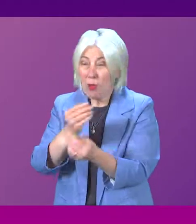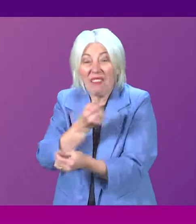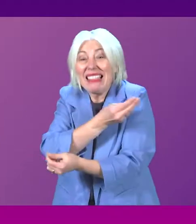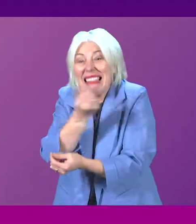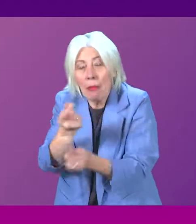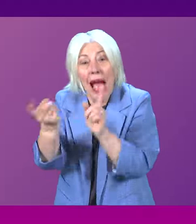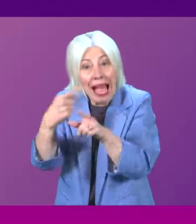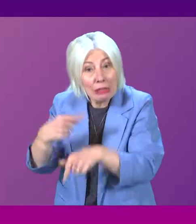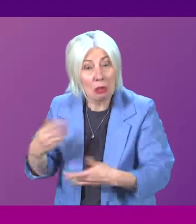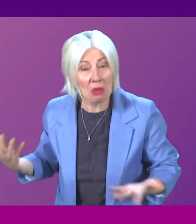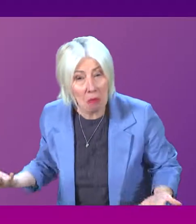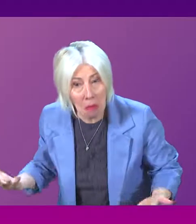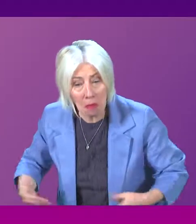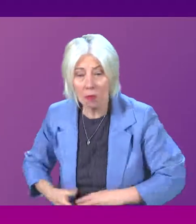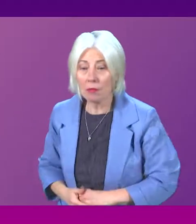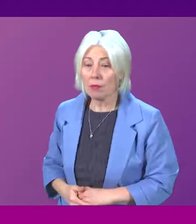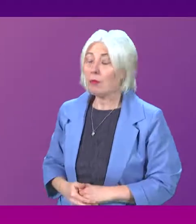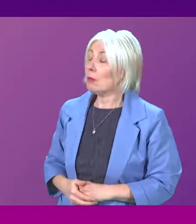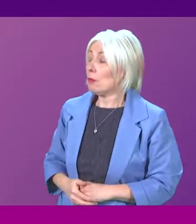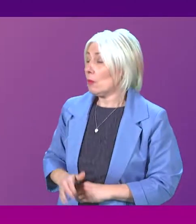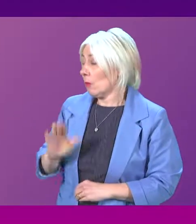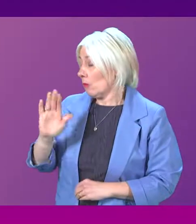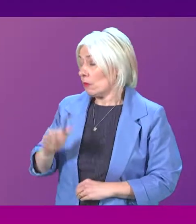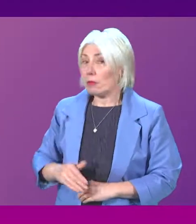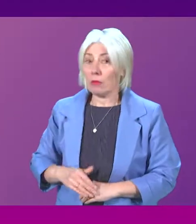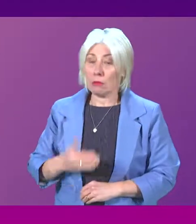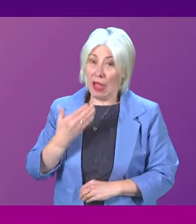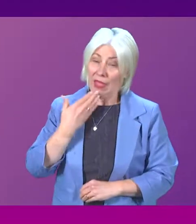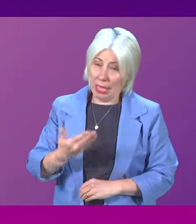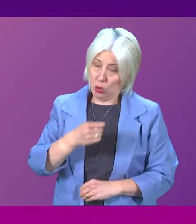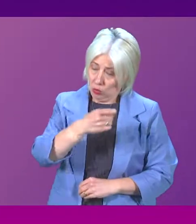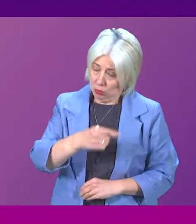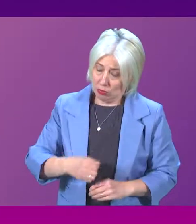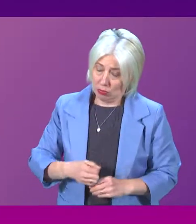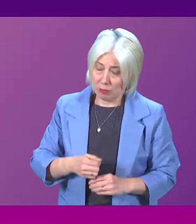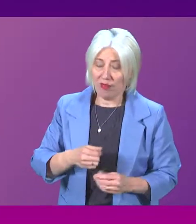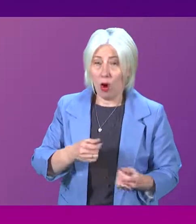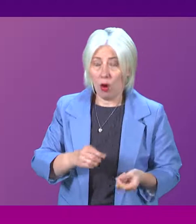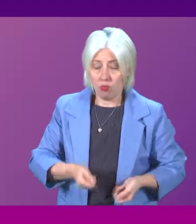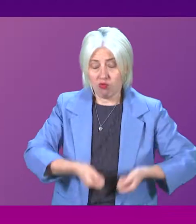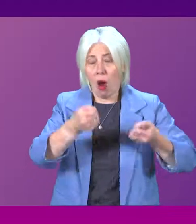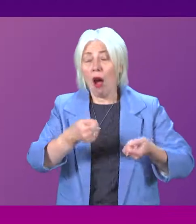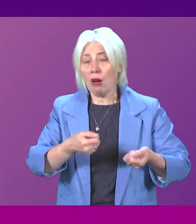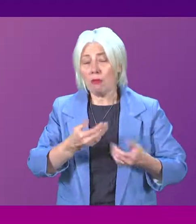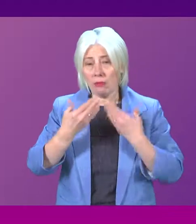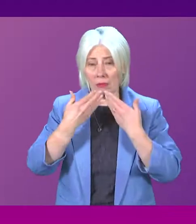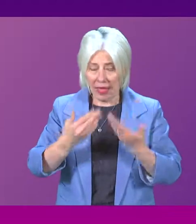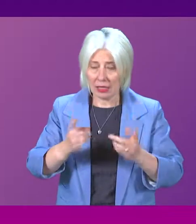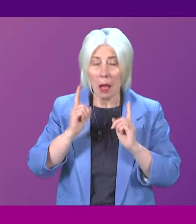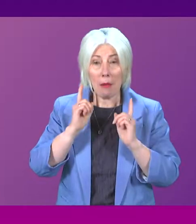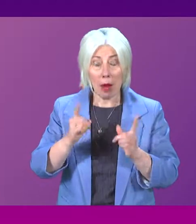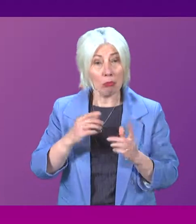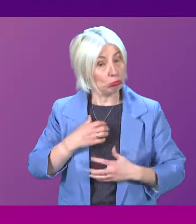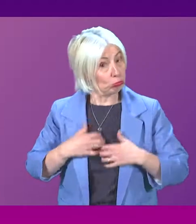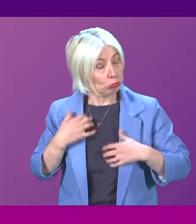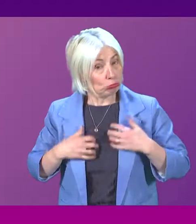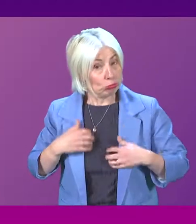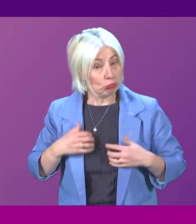First, I welcome Mr Cole-Hamilton’s points, which are encouraging in relation to the conduct